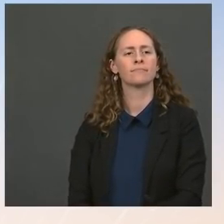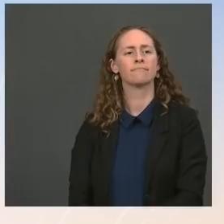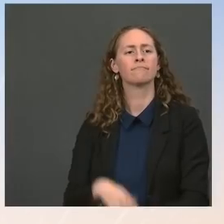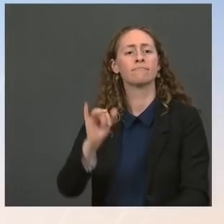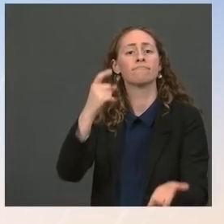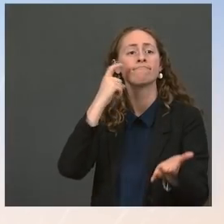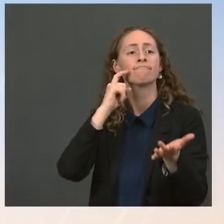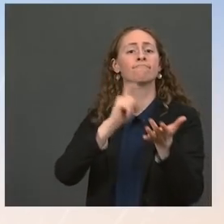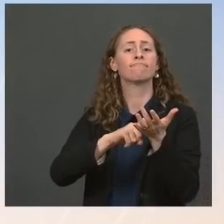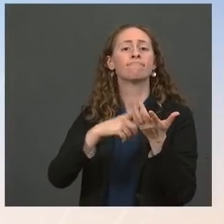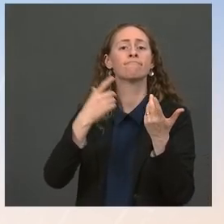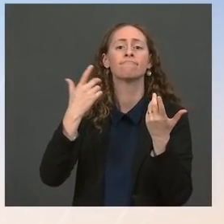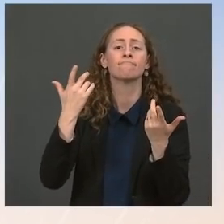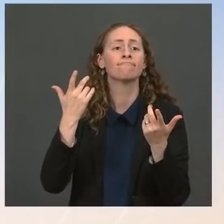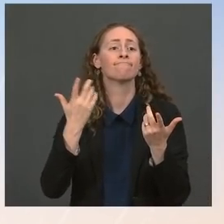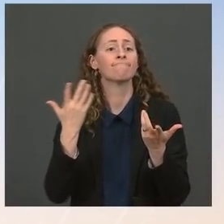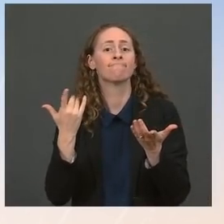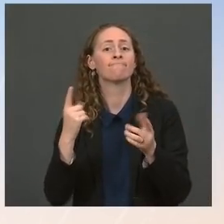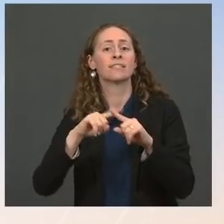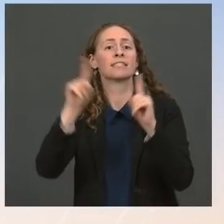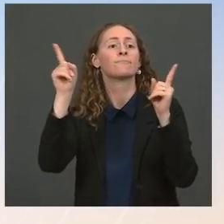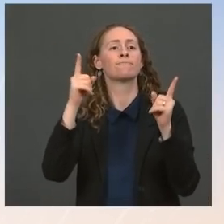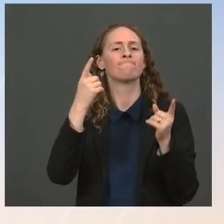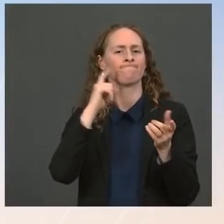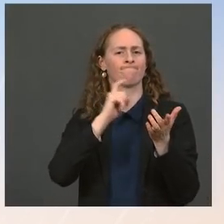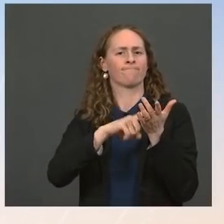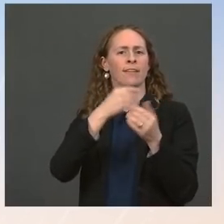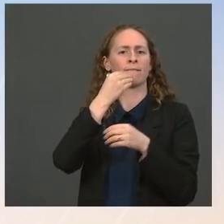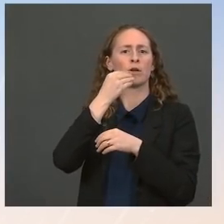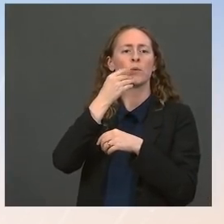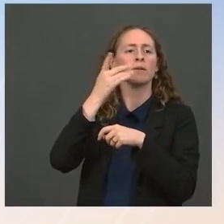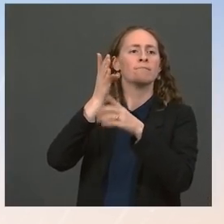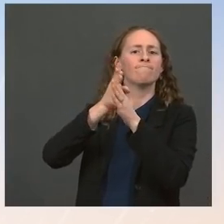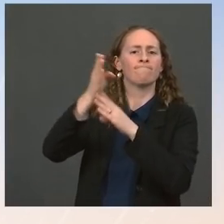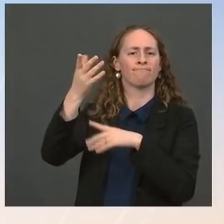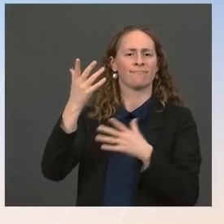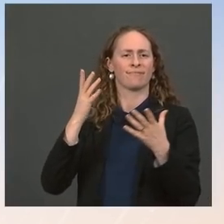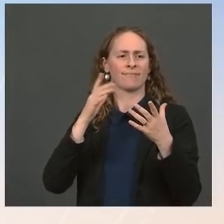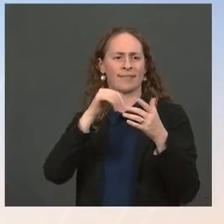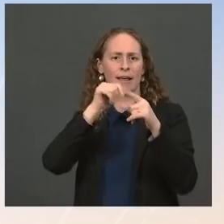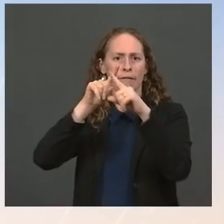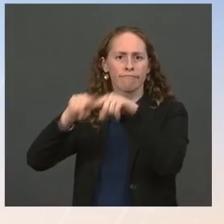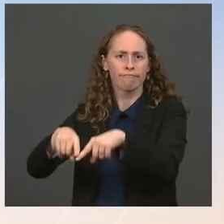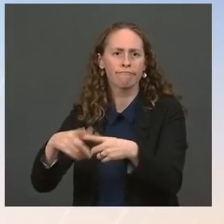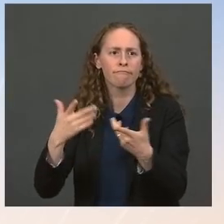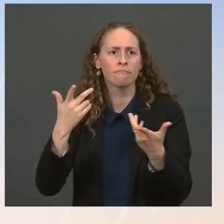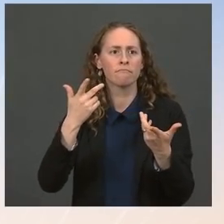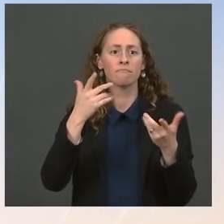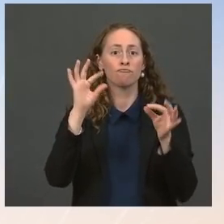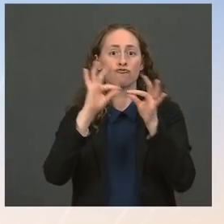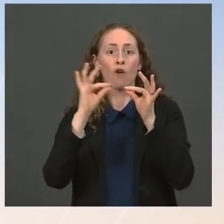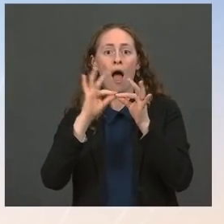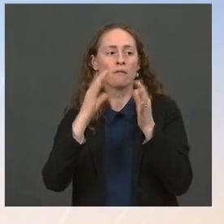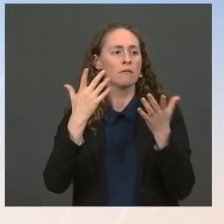It's something that we've seen impact some communities across the country and impact the price of goods sometimes when people go to the grocery store.